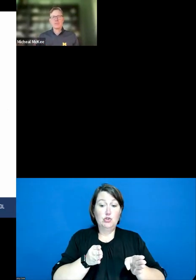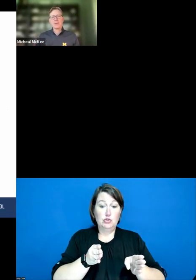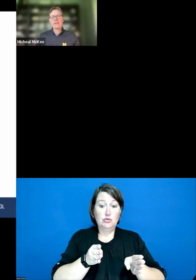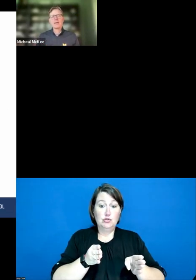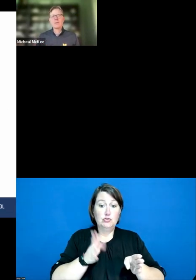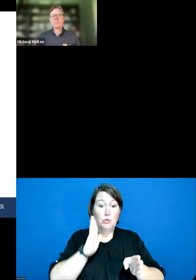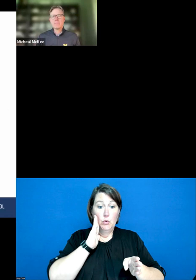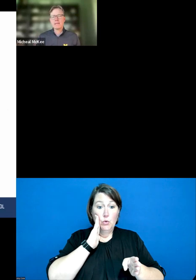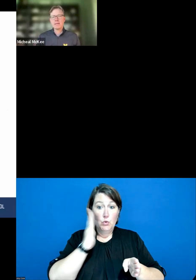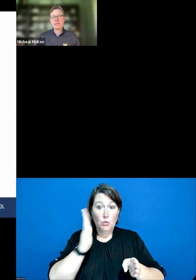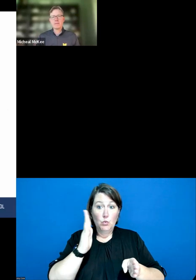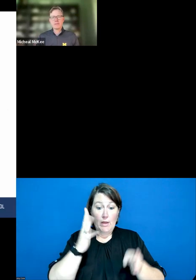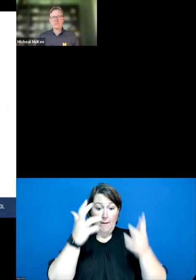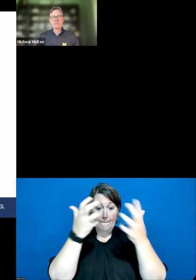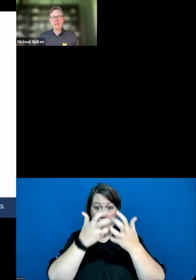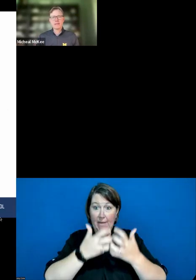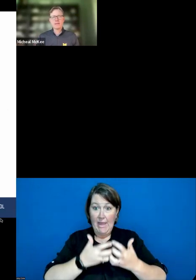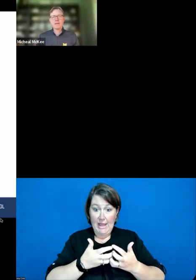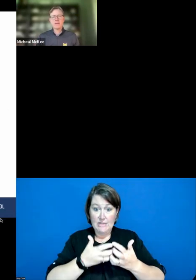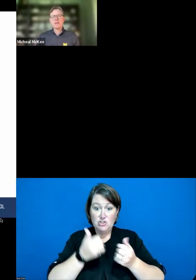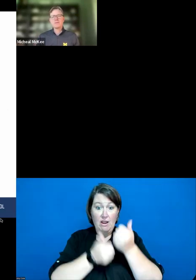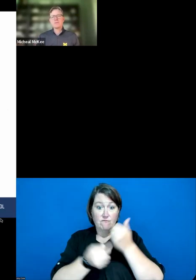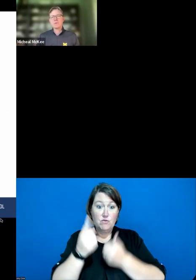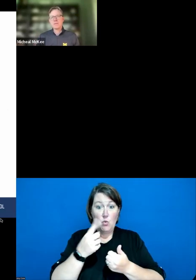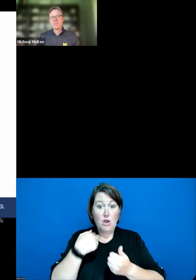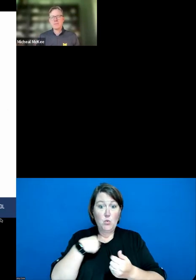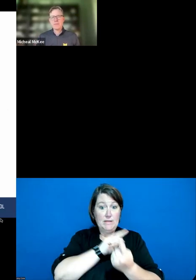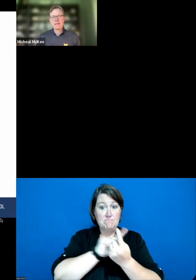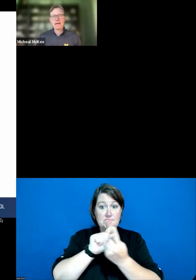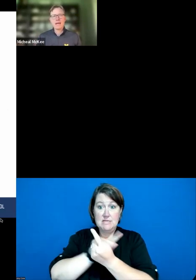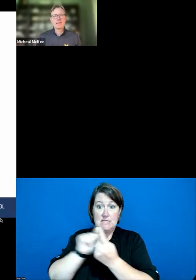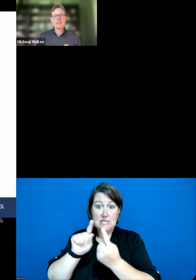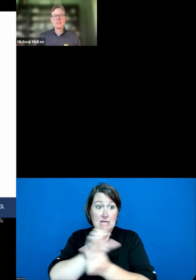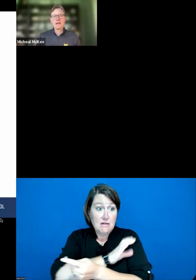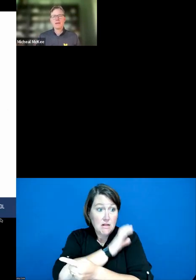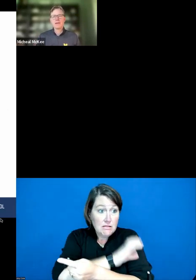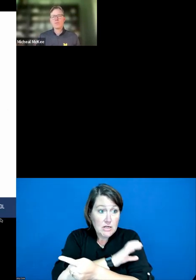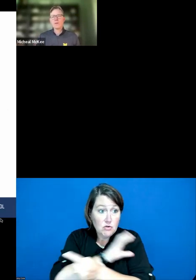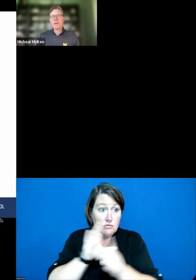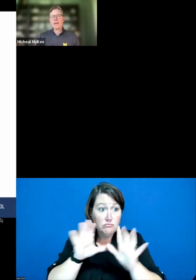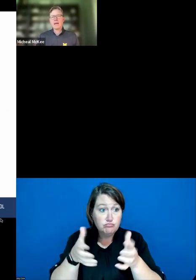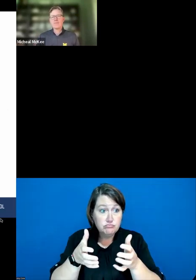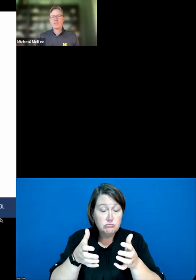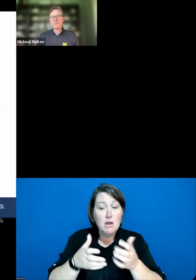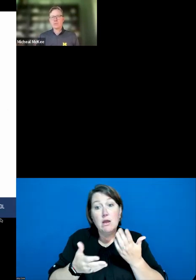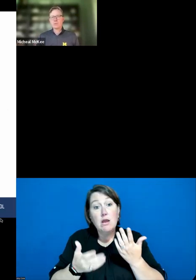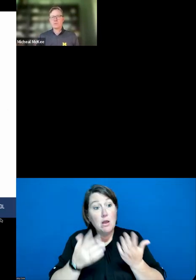everybody that we meet in a clinical setting. So what I mean by that is that we may have individuals